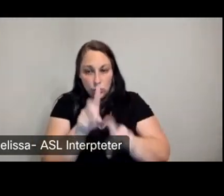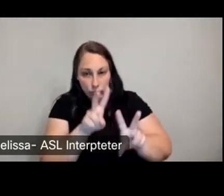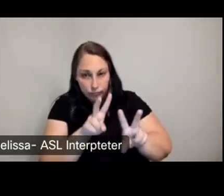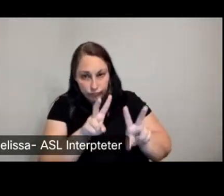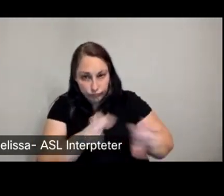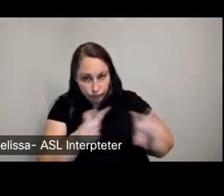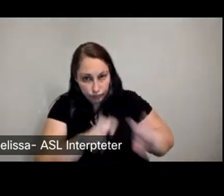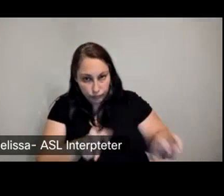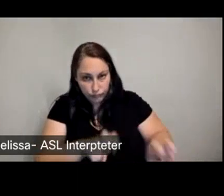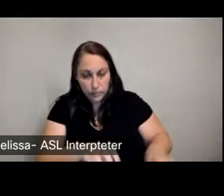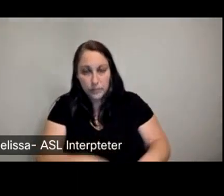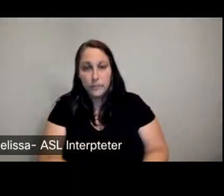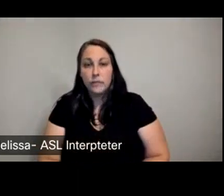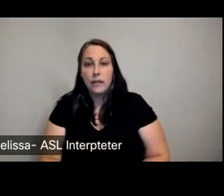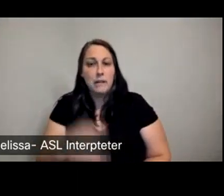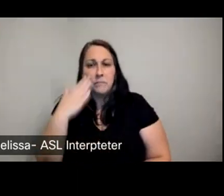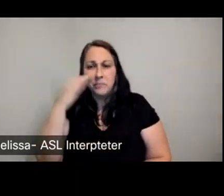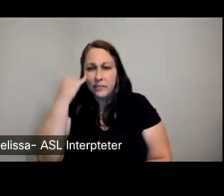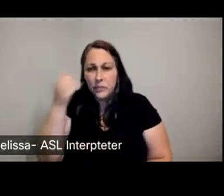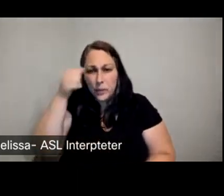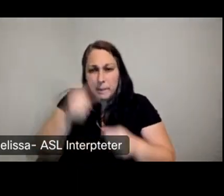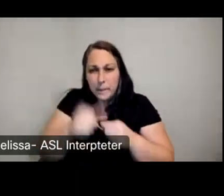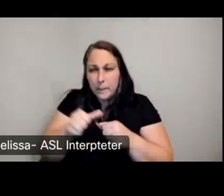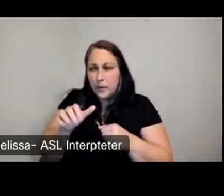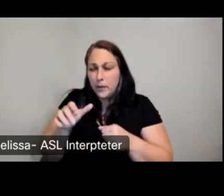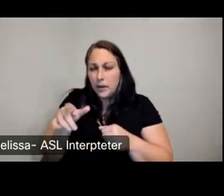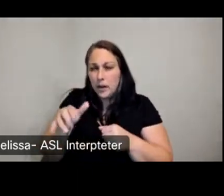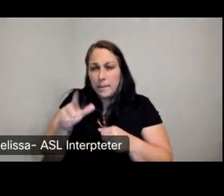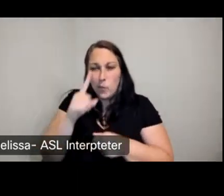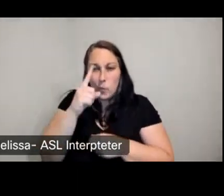initially I don't remember if you remember like a year or a year and a half ago they'd start start